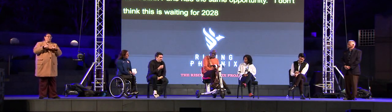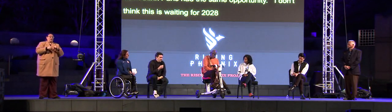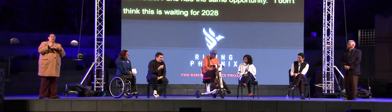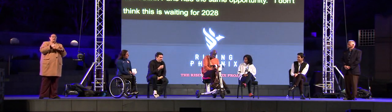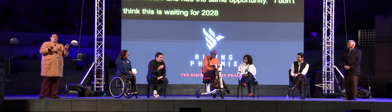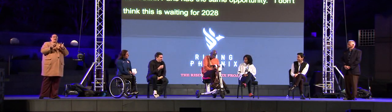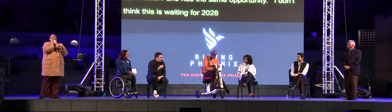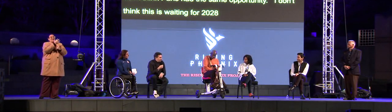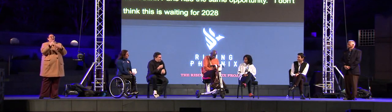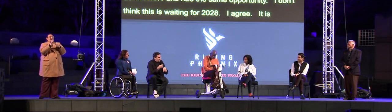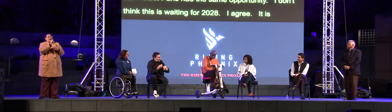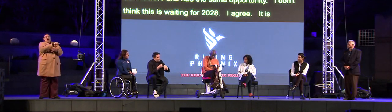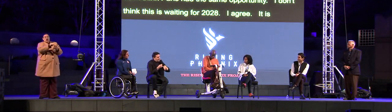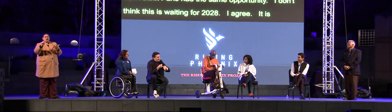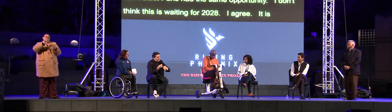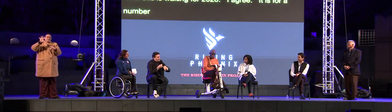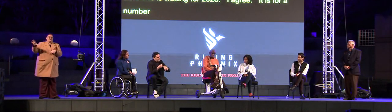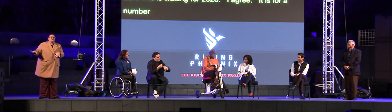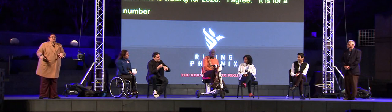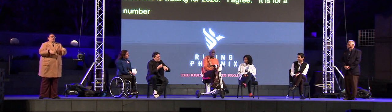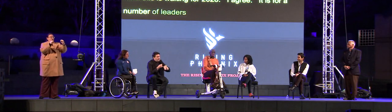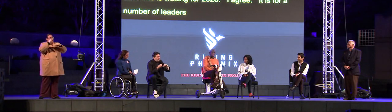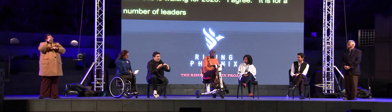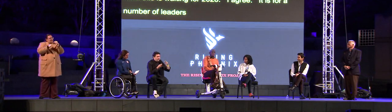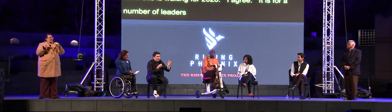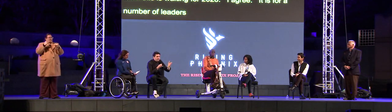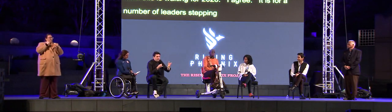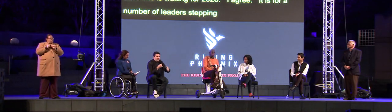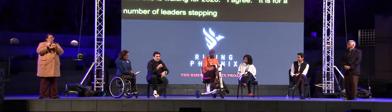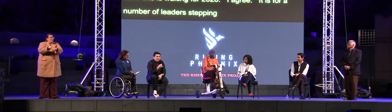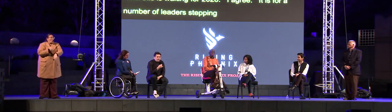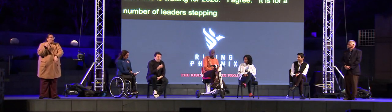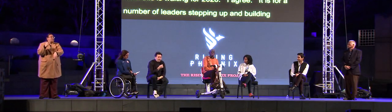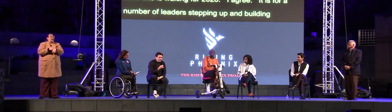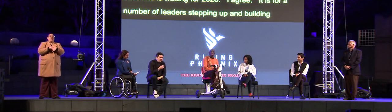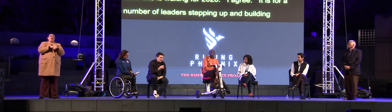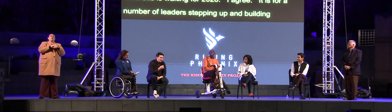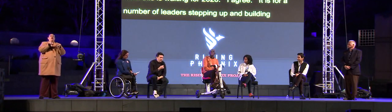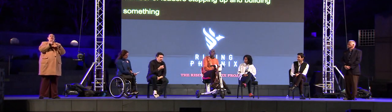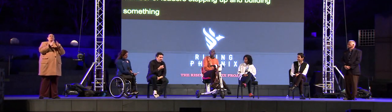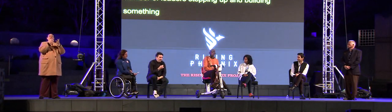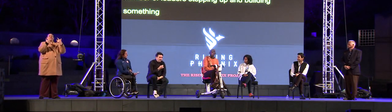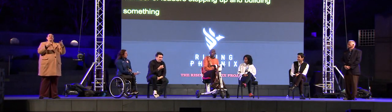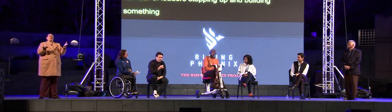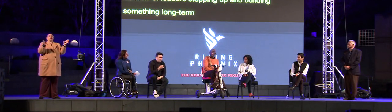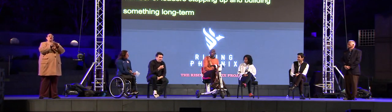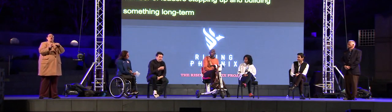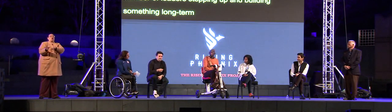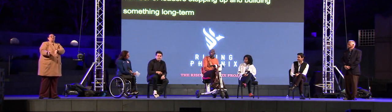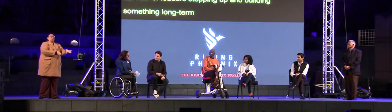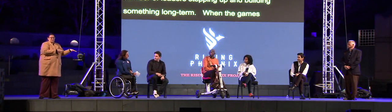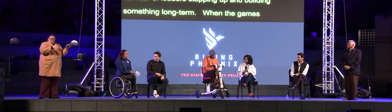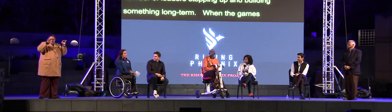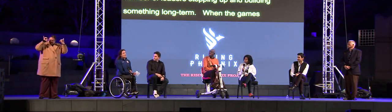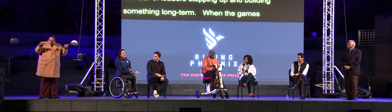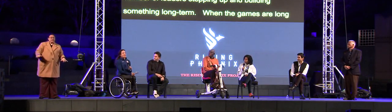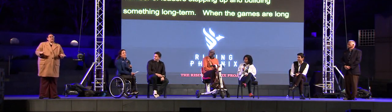stepping up now and saying that we want to build something long term, and then when the games have gone, still campaigning those issues.